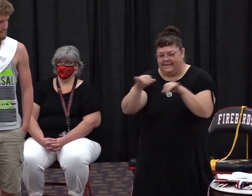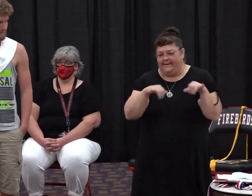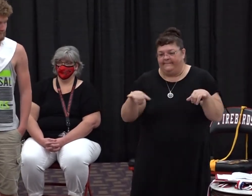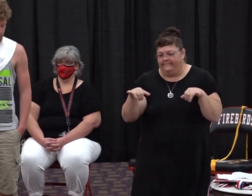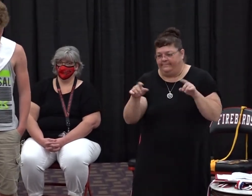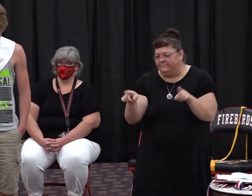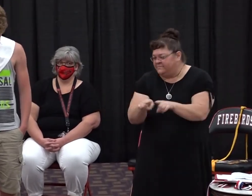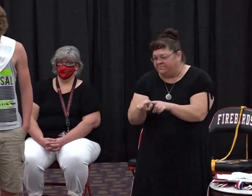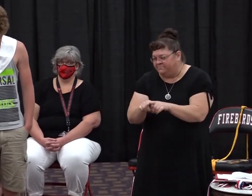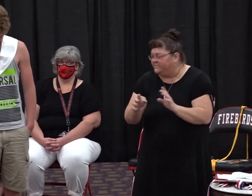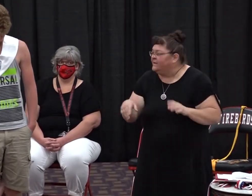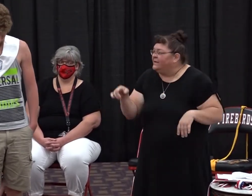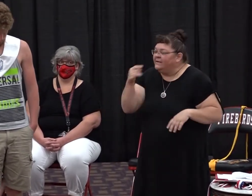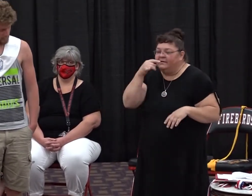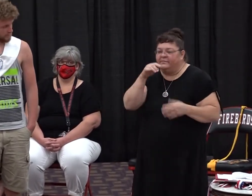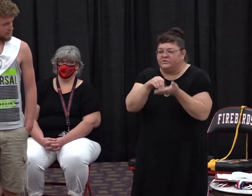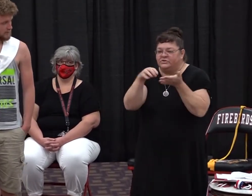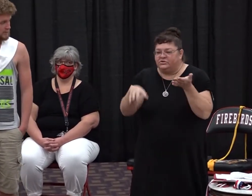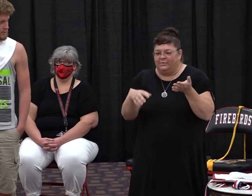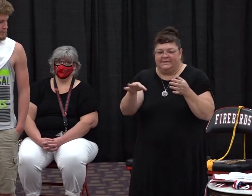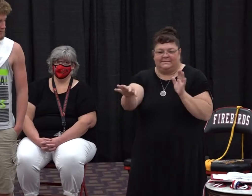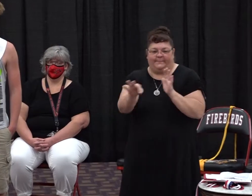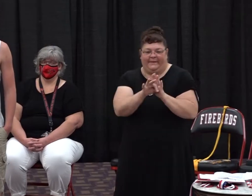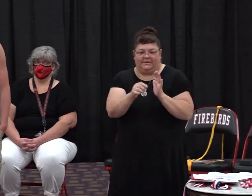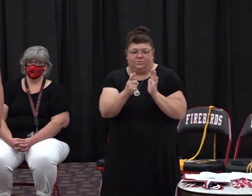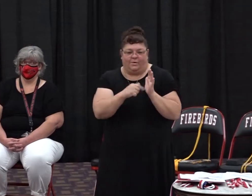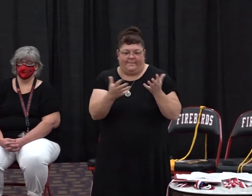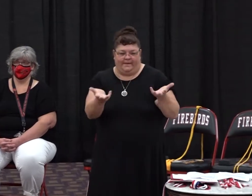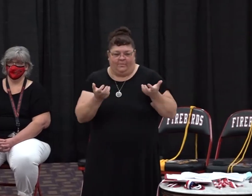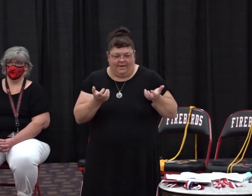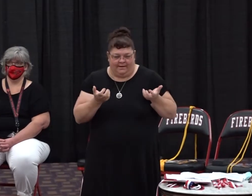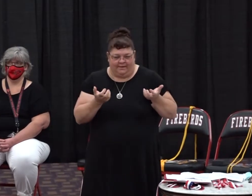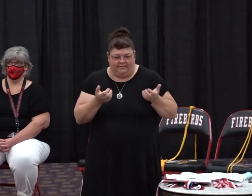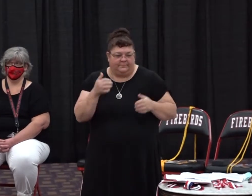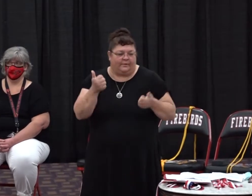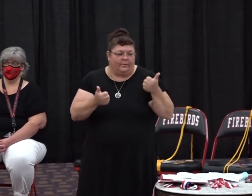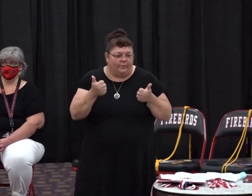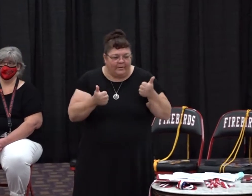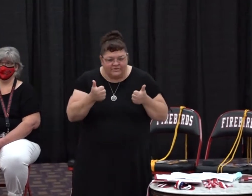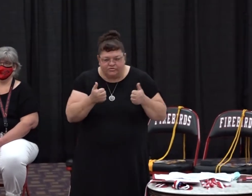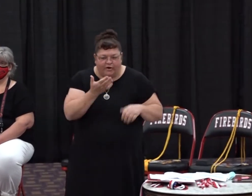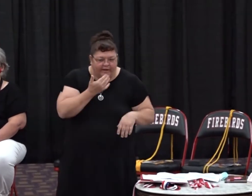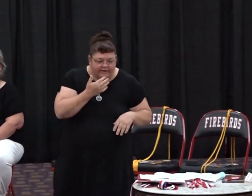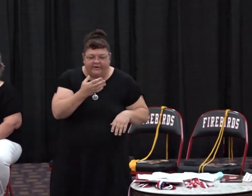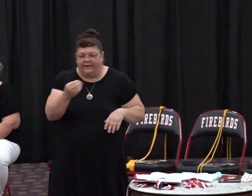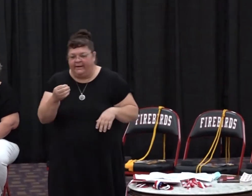And what that means is - they're basically the same. Students were able to choose what they wanted.